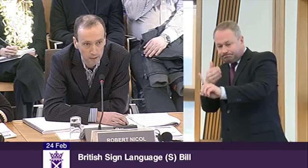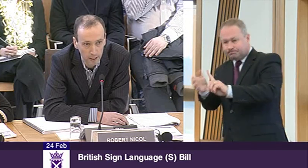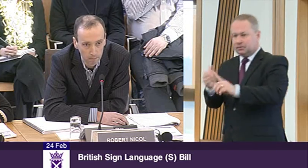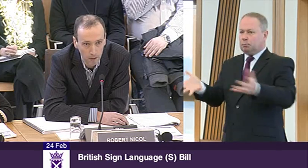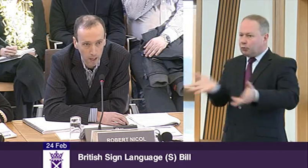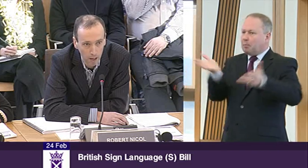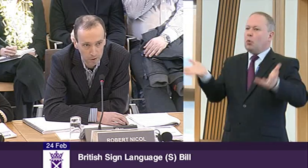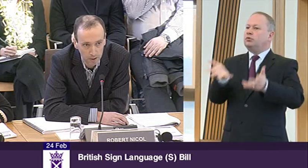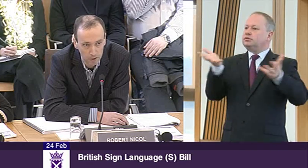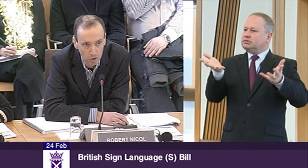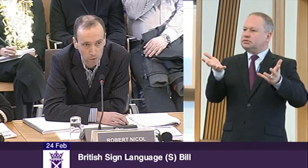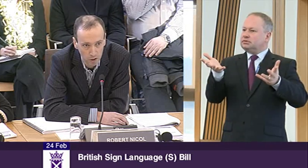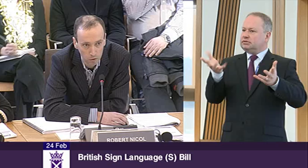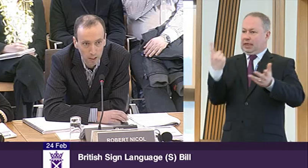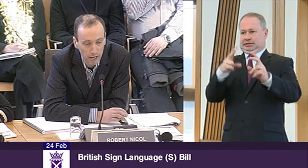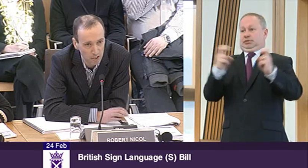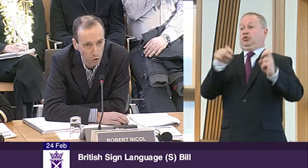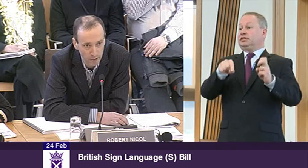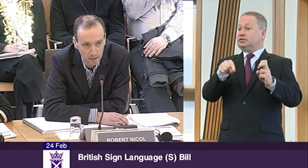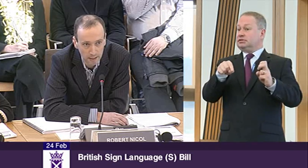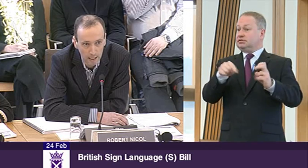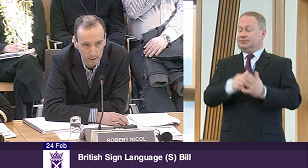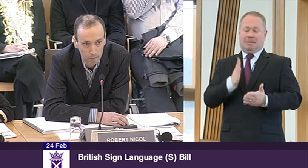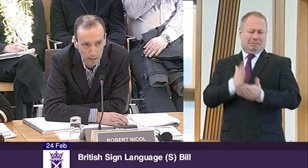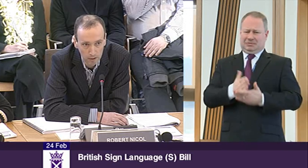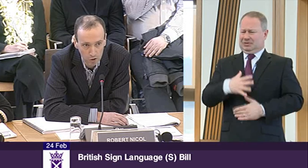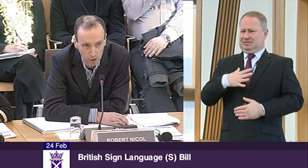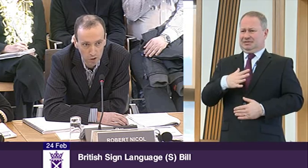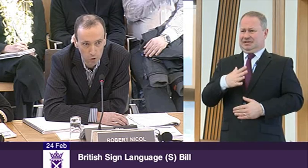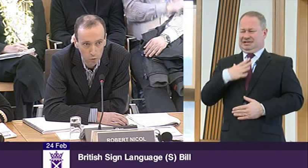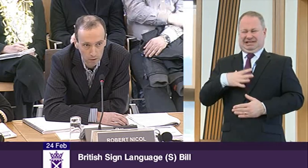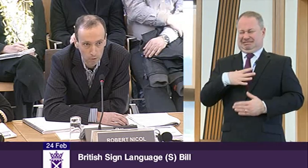be shaped to promote a particular subject. Primary legislation is not necessarily the